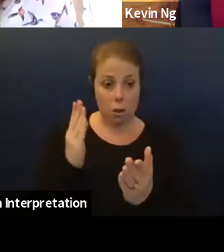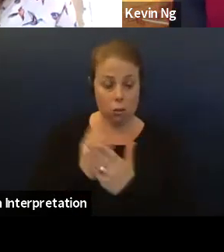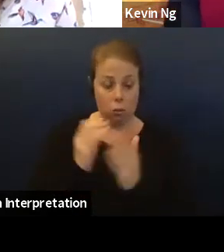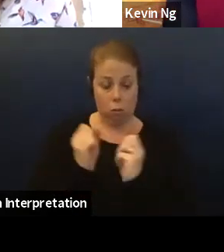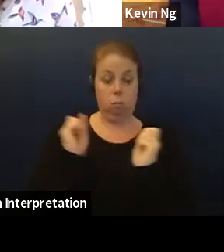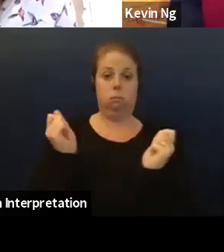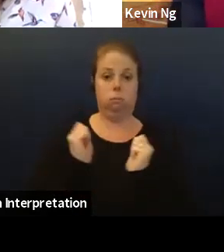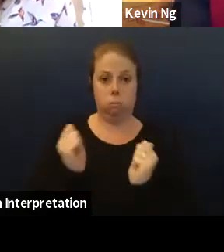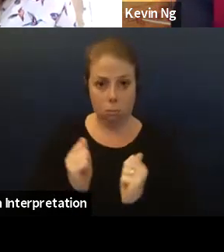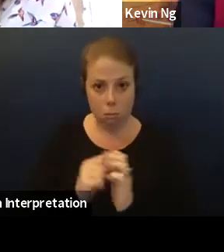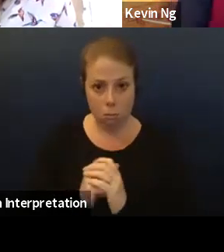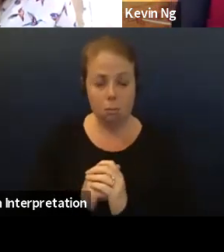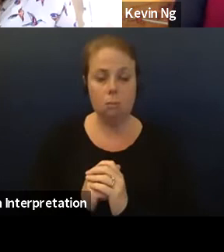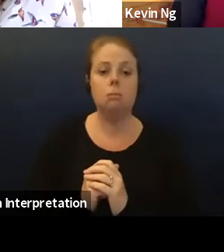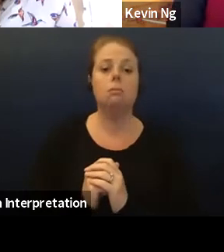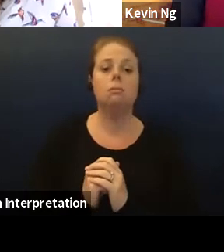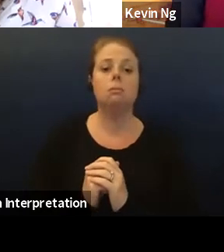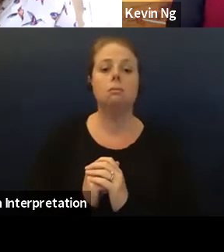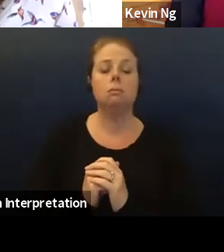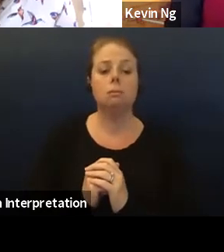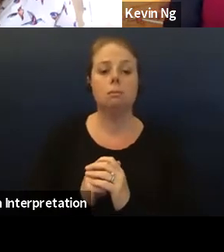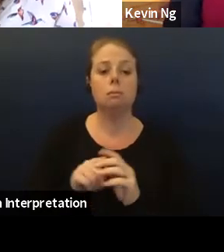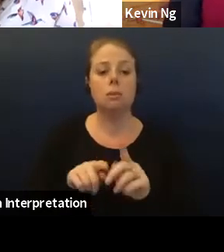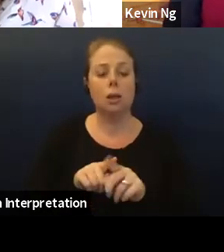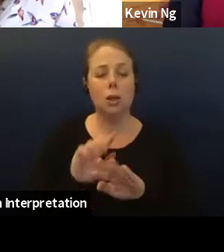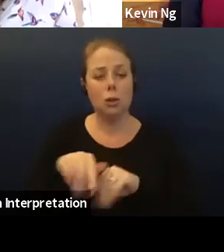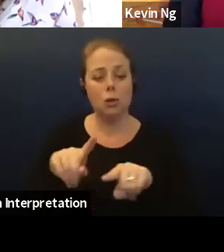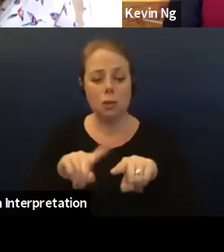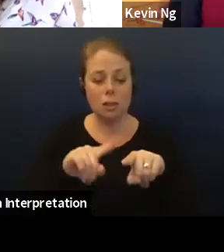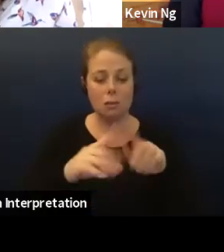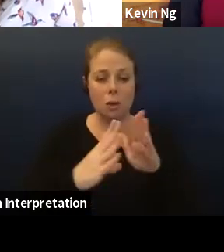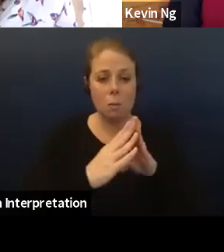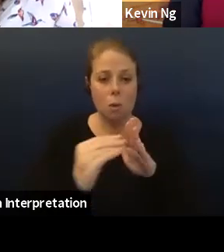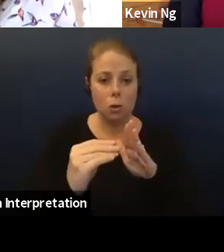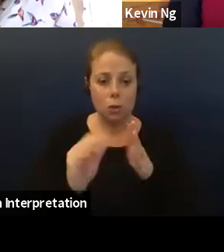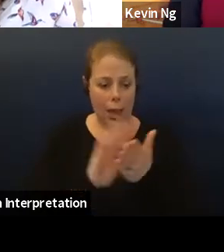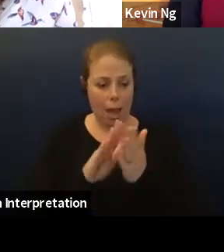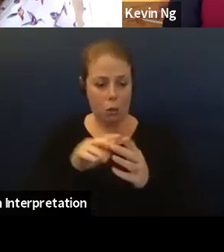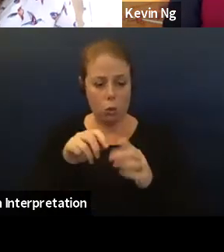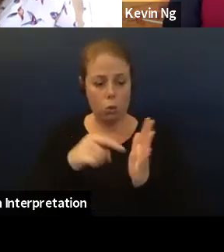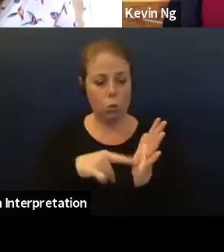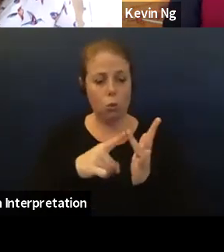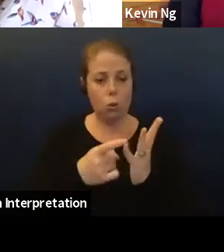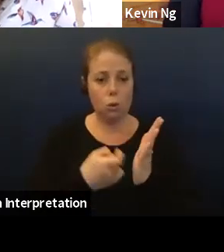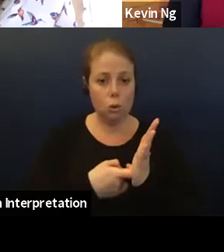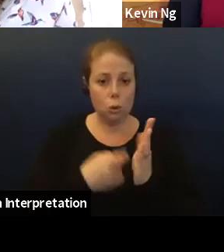I learned about the different models for touring work in different genres. I guess more broadly the